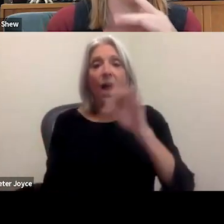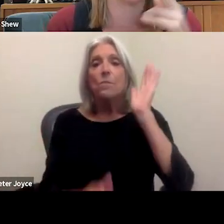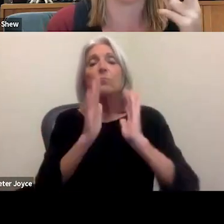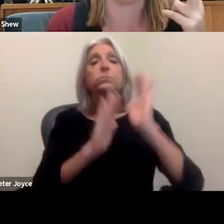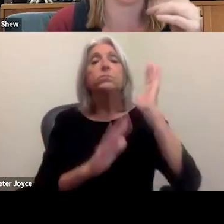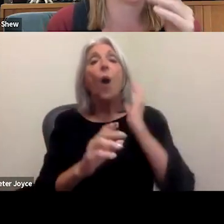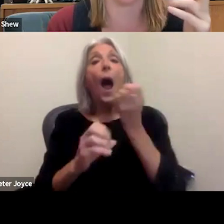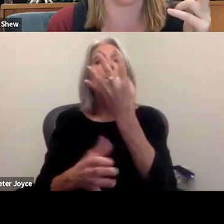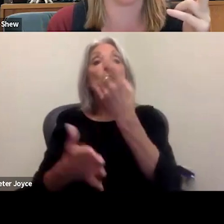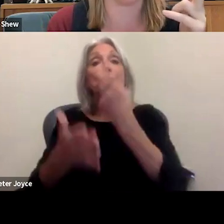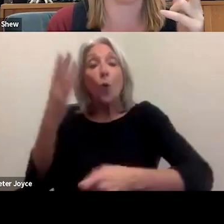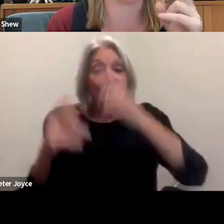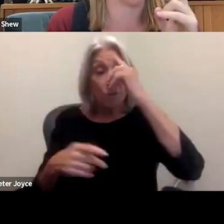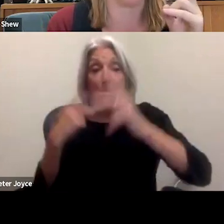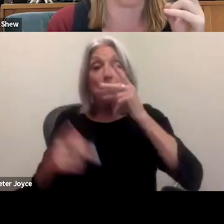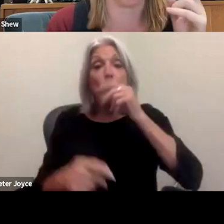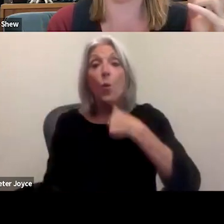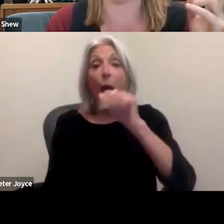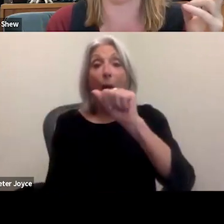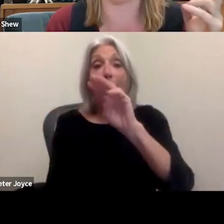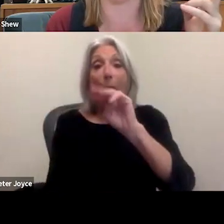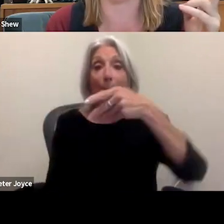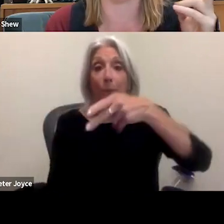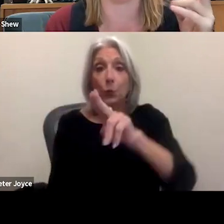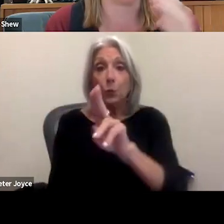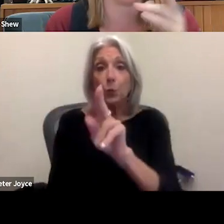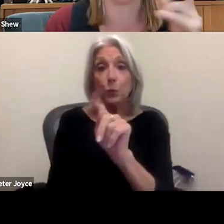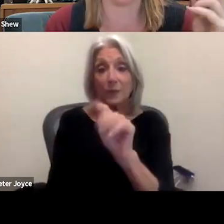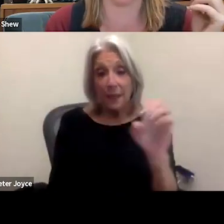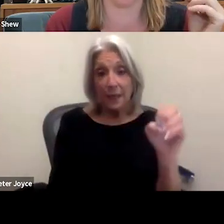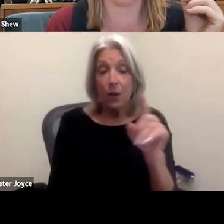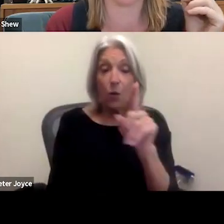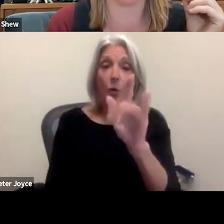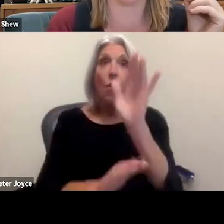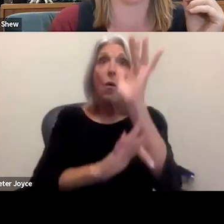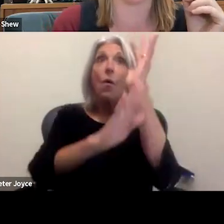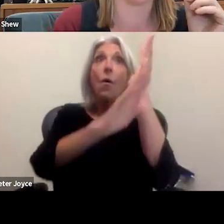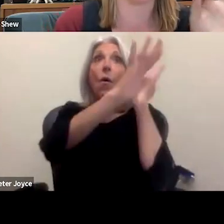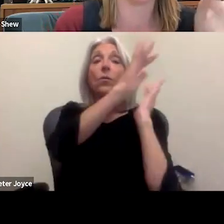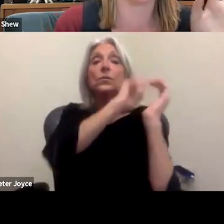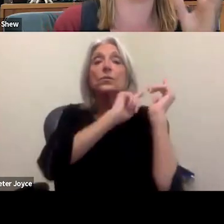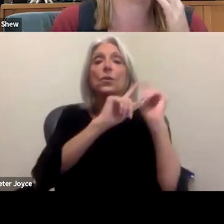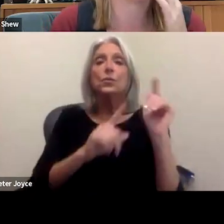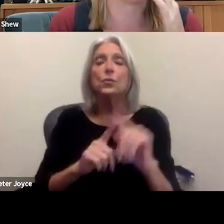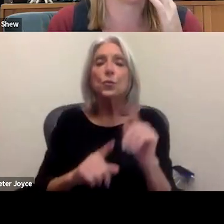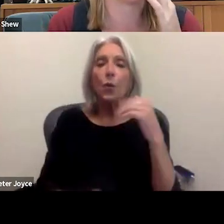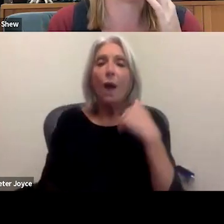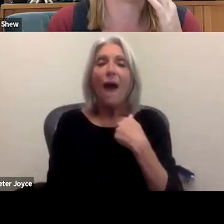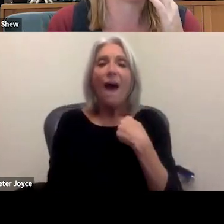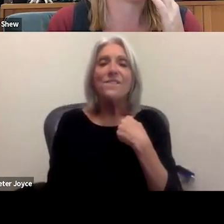and the state governments that went bankrupt after the Civil War trying to afford disability technologies,